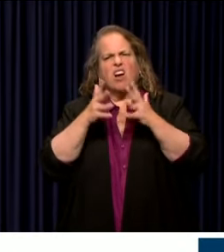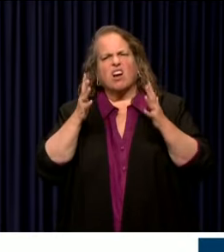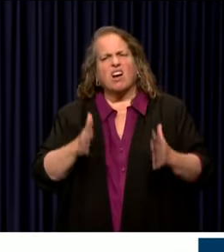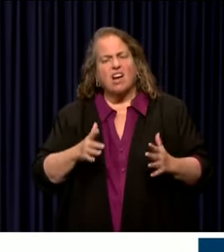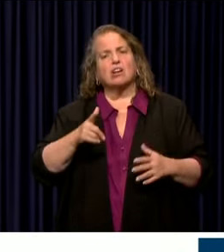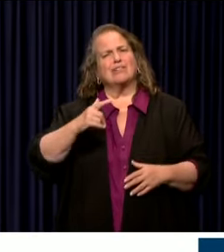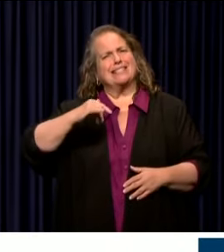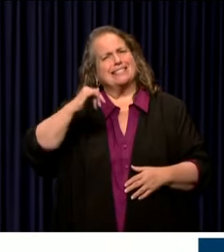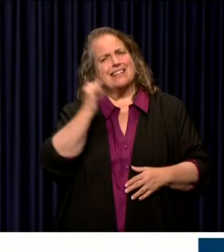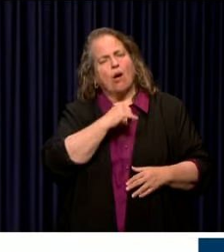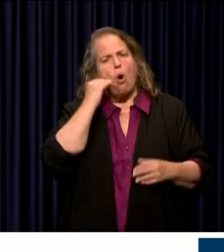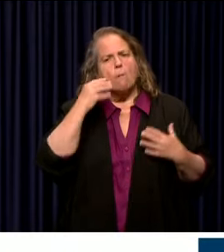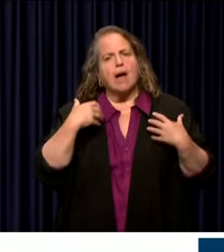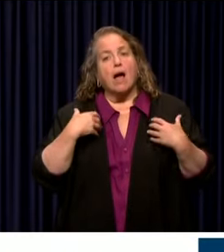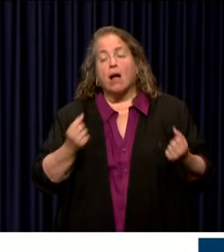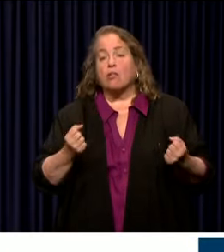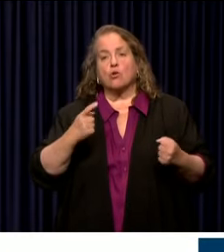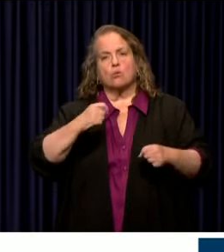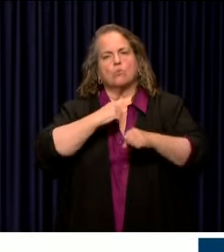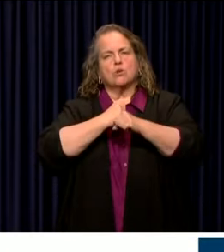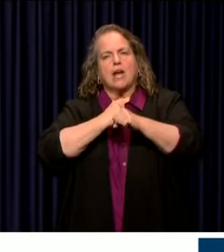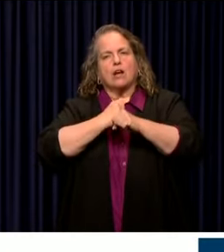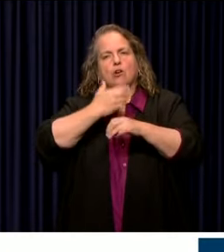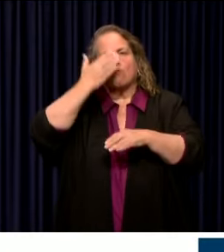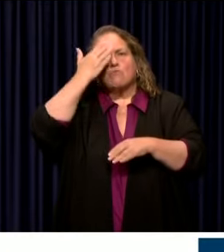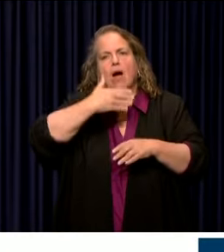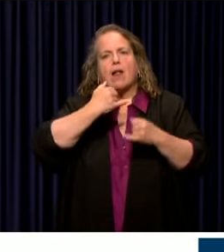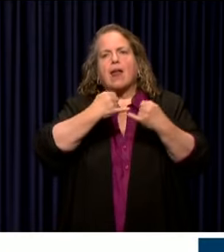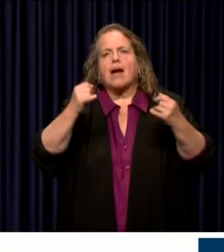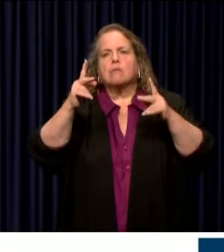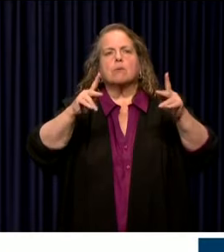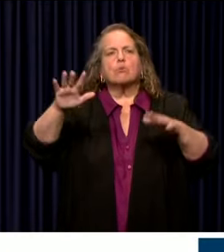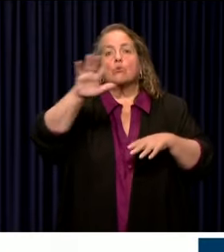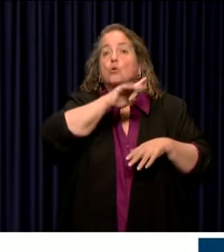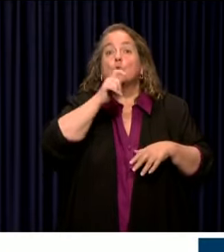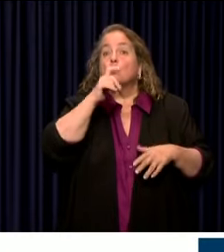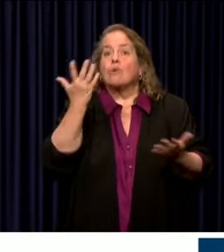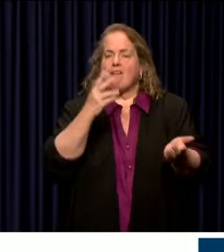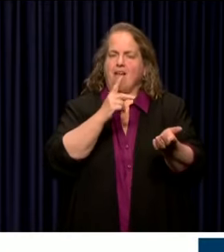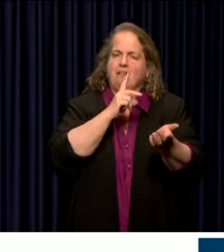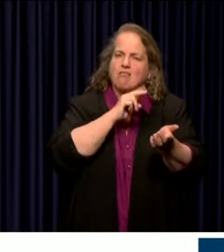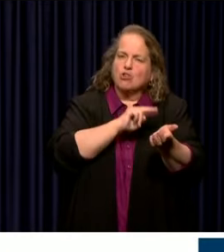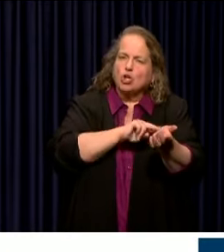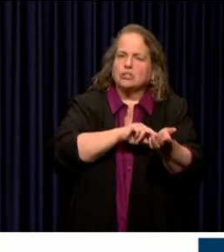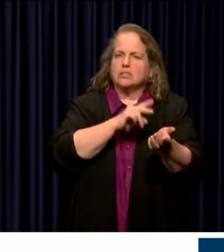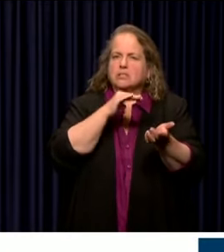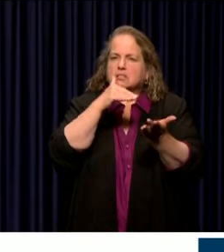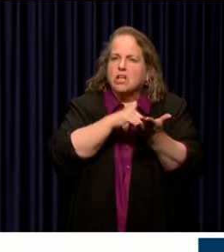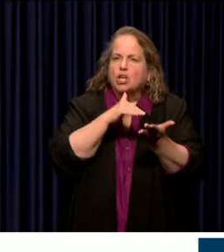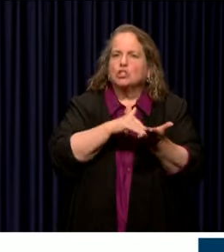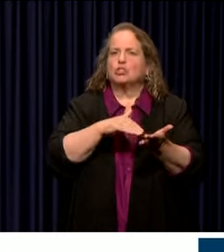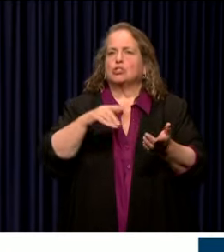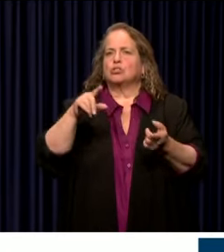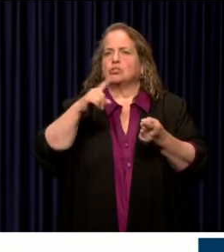WE'RE GOING TO TALK ABOUT THIS IN DETAIL, BUT IF WE STOP BEING